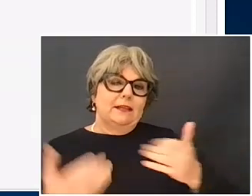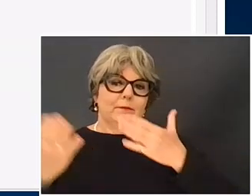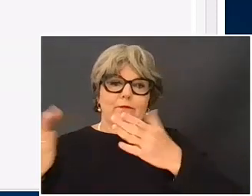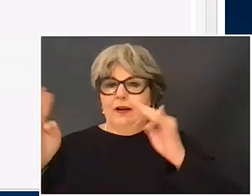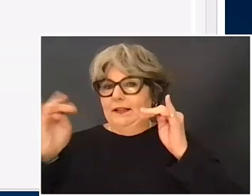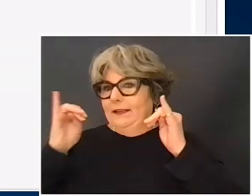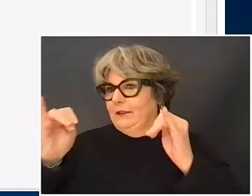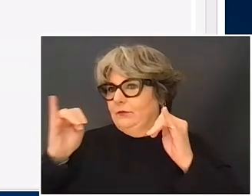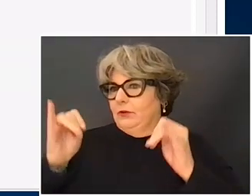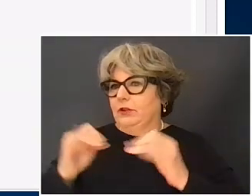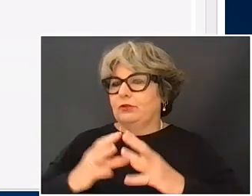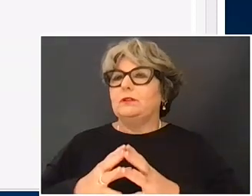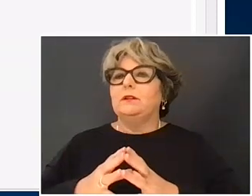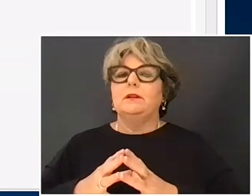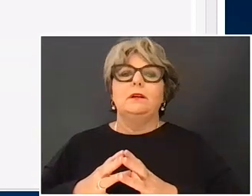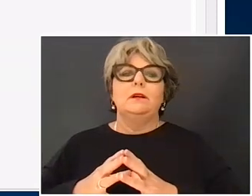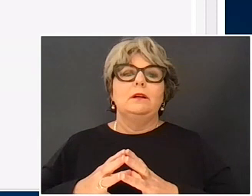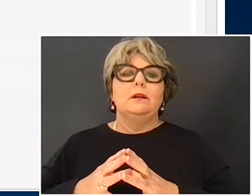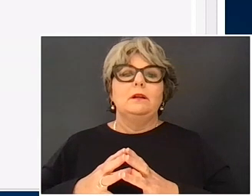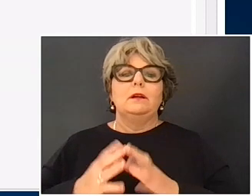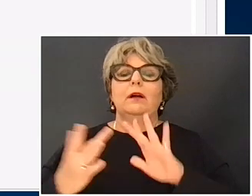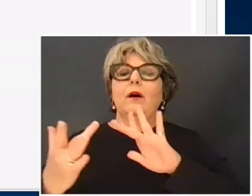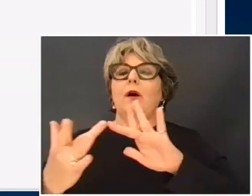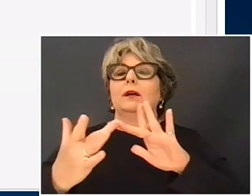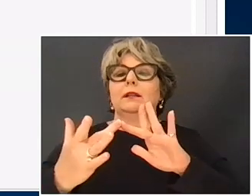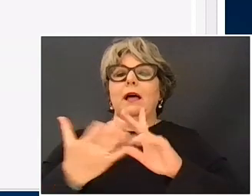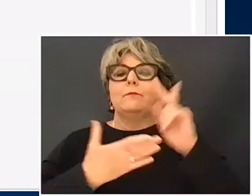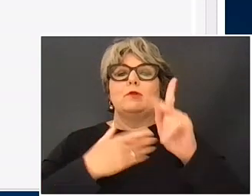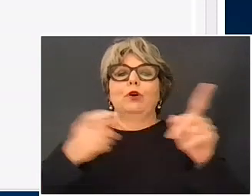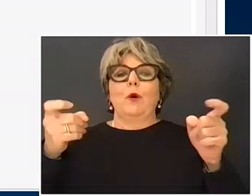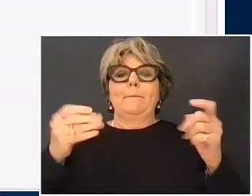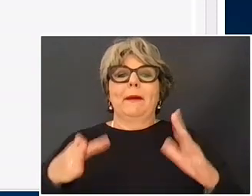Well, an online program manager could be involved in recruiting students, for